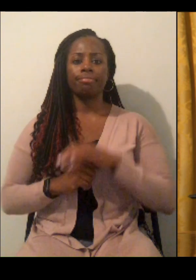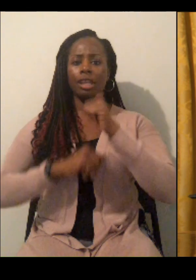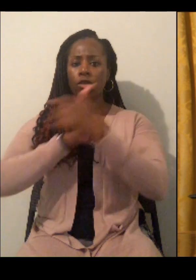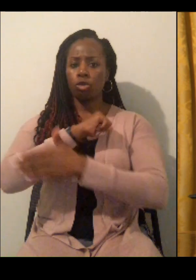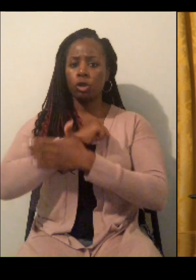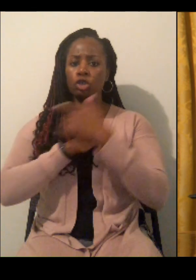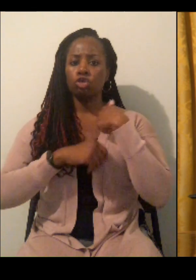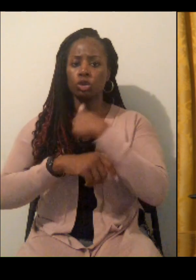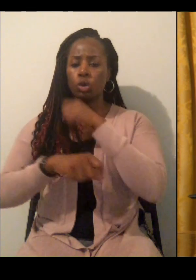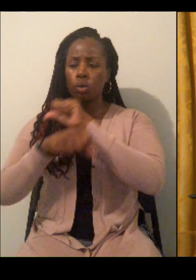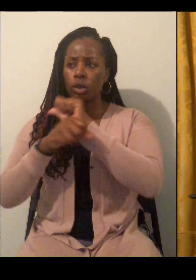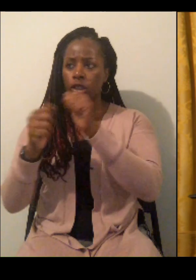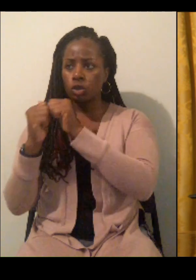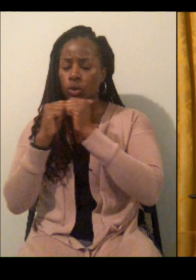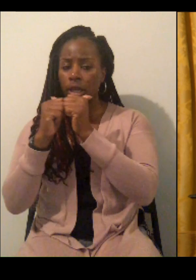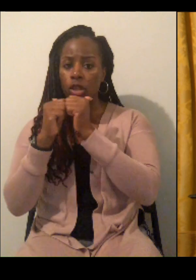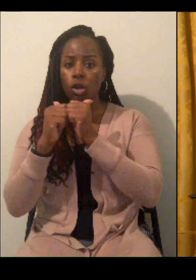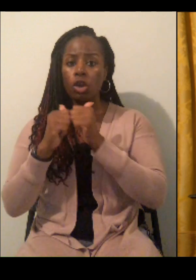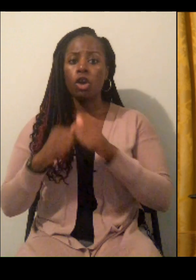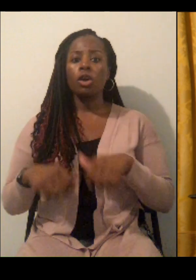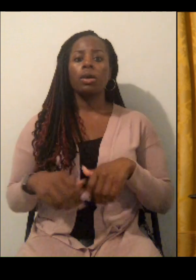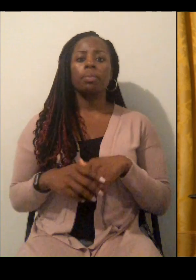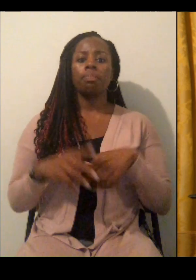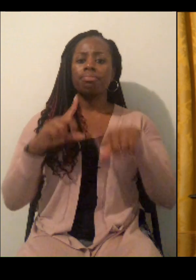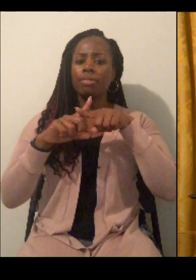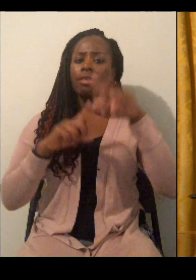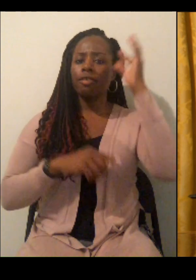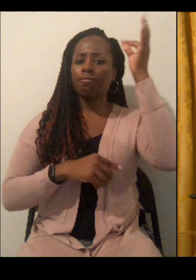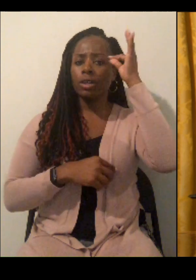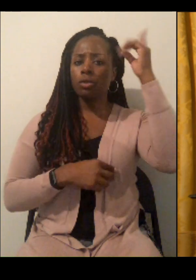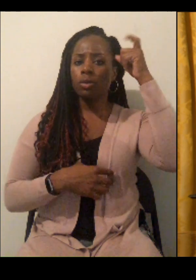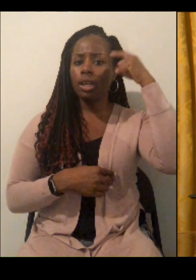federal government and the private sector to protect the American people